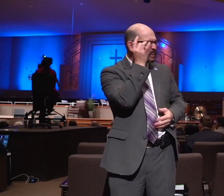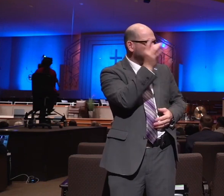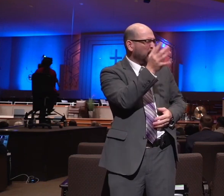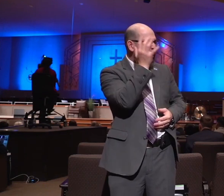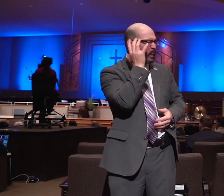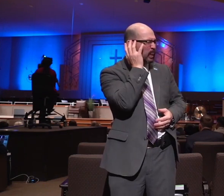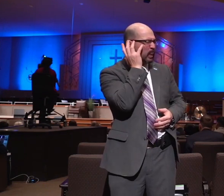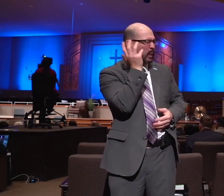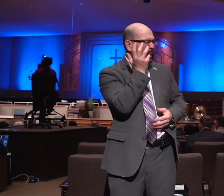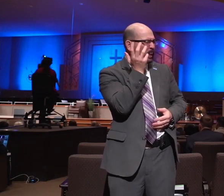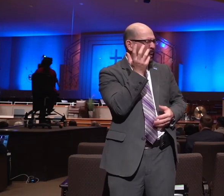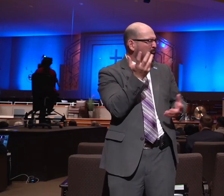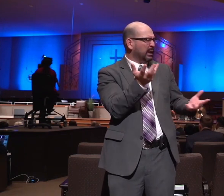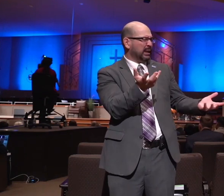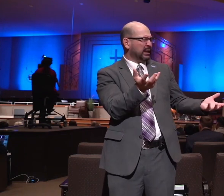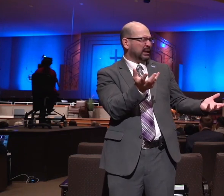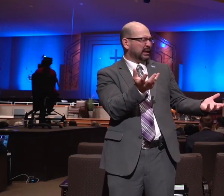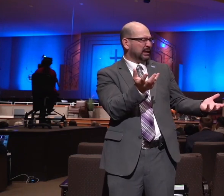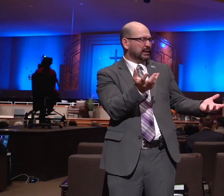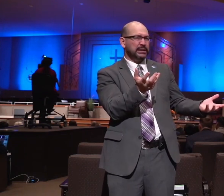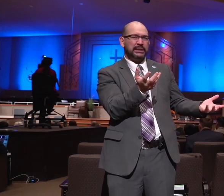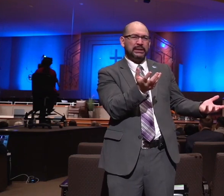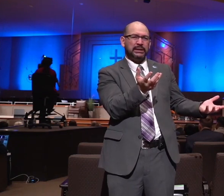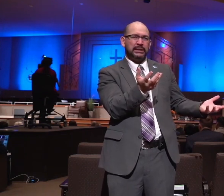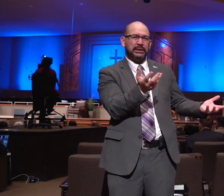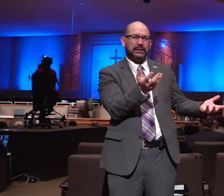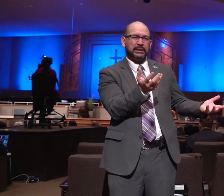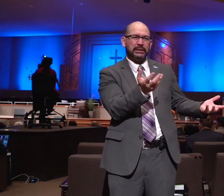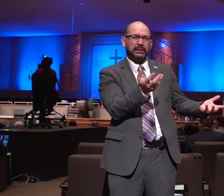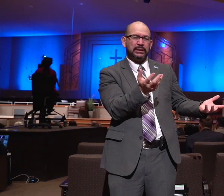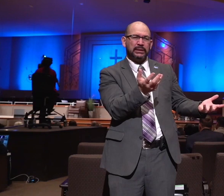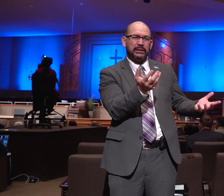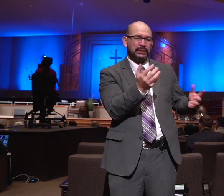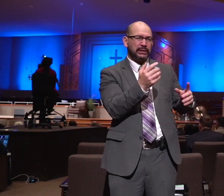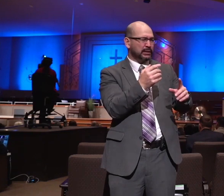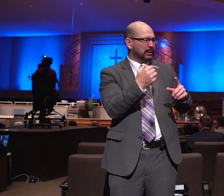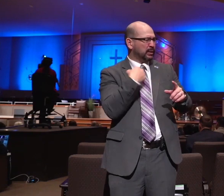we wouldn't go on a camping trip